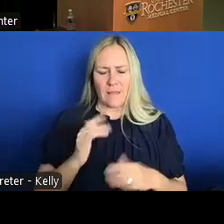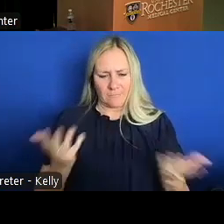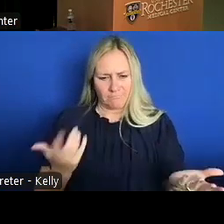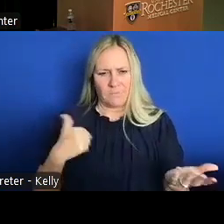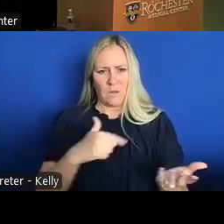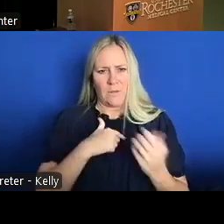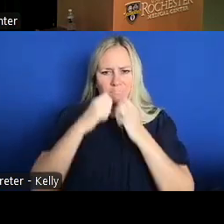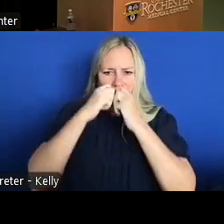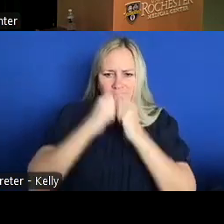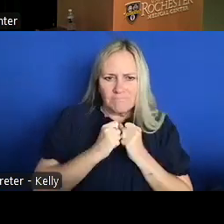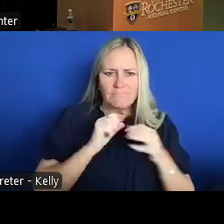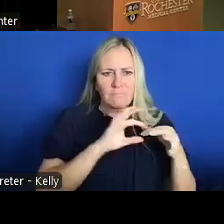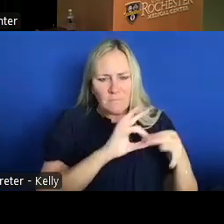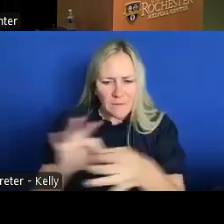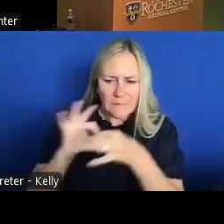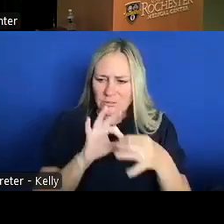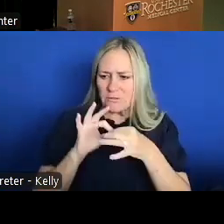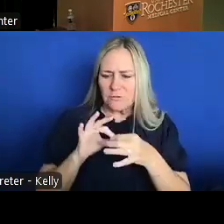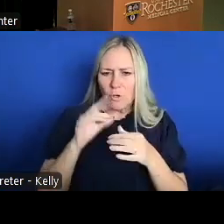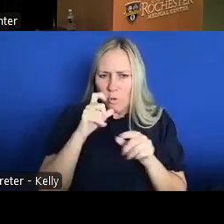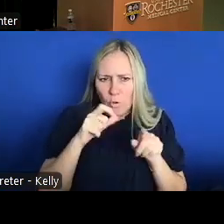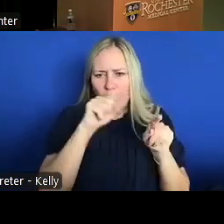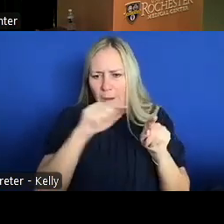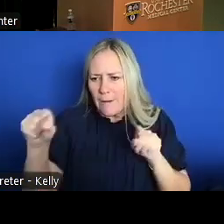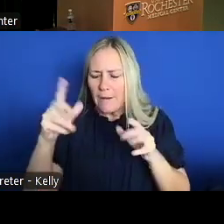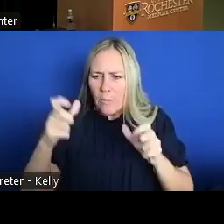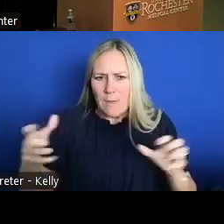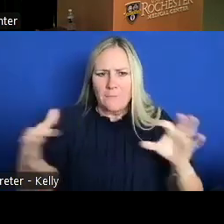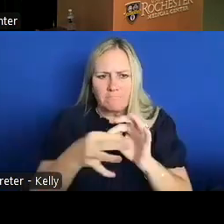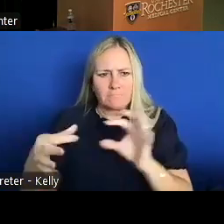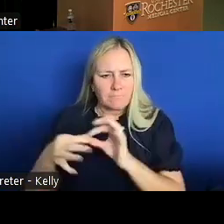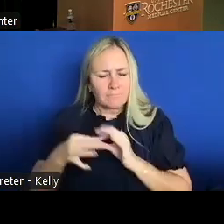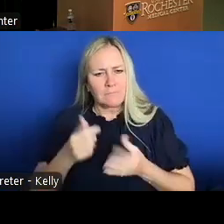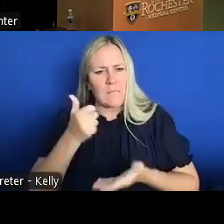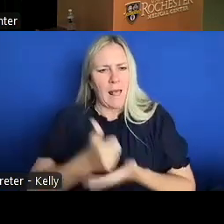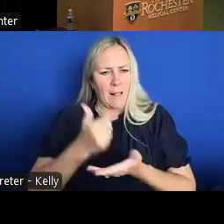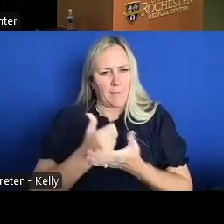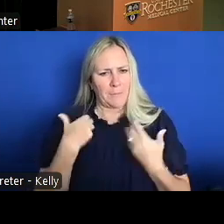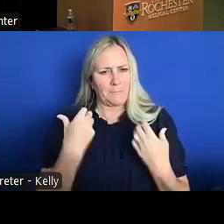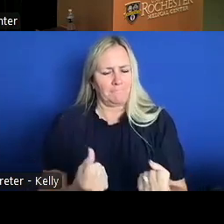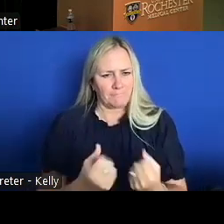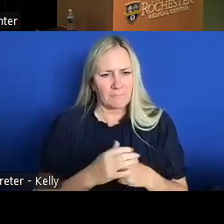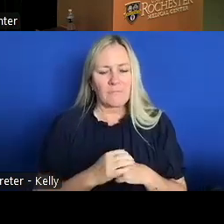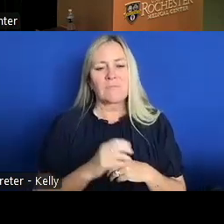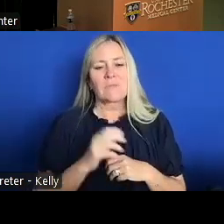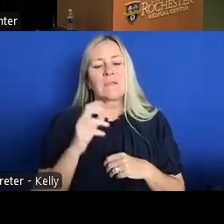we value our community we want to pull together we want to rebuild and that that keeps them going